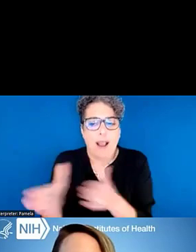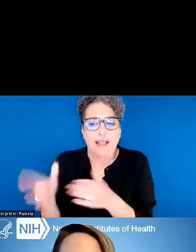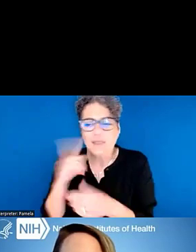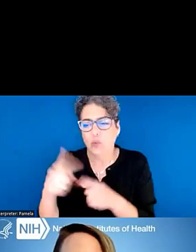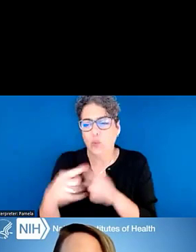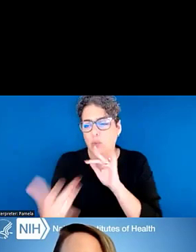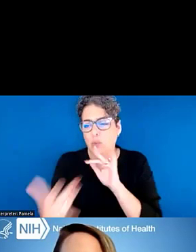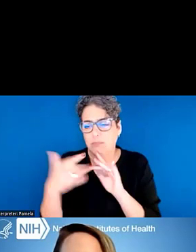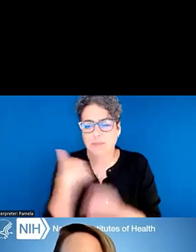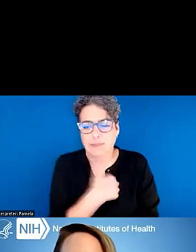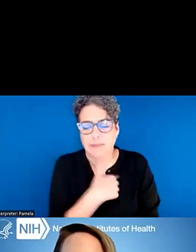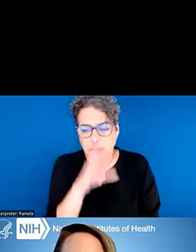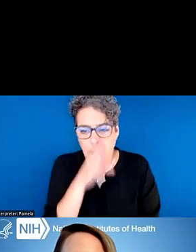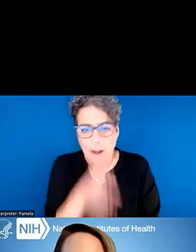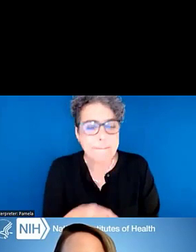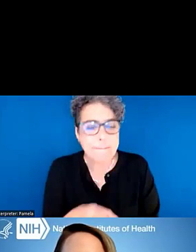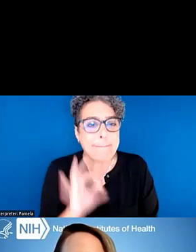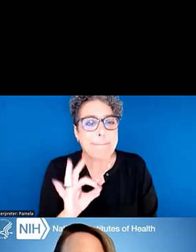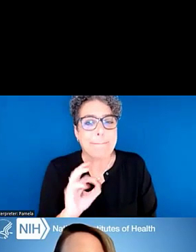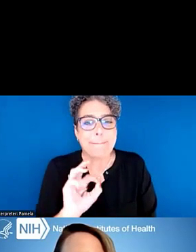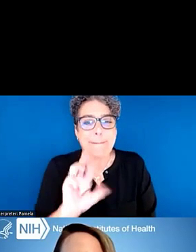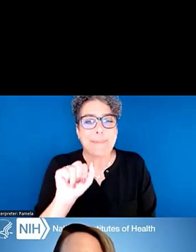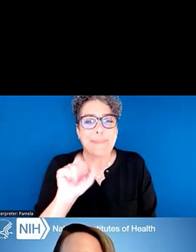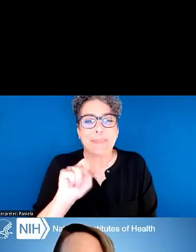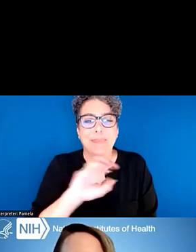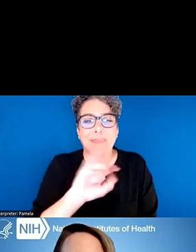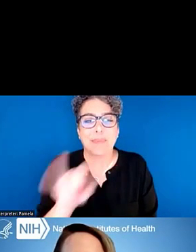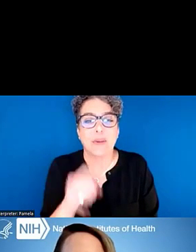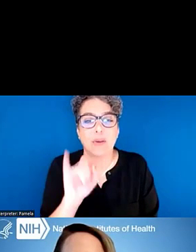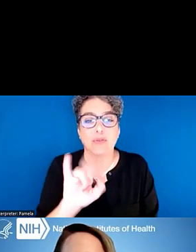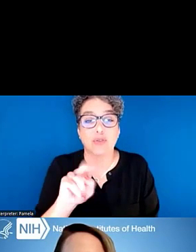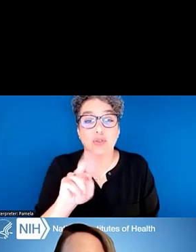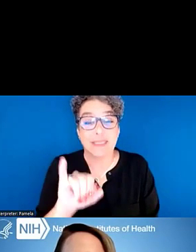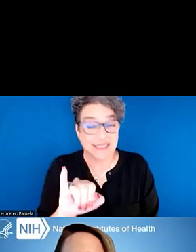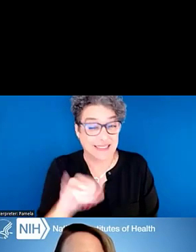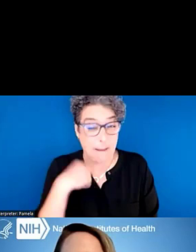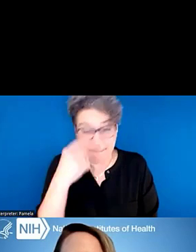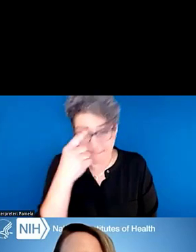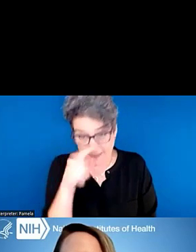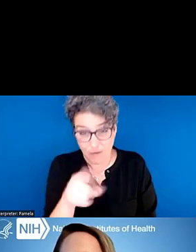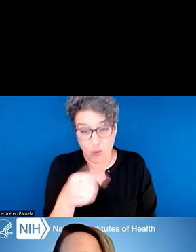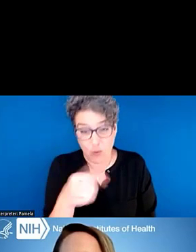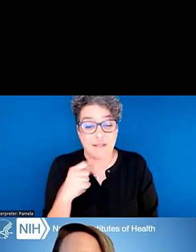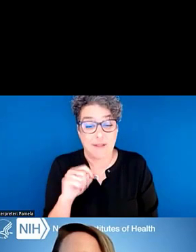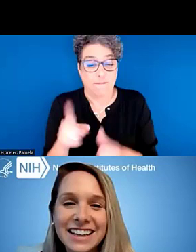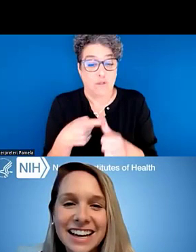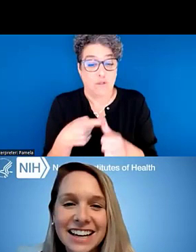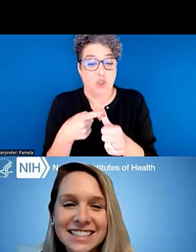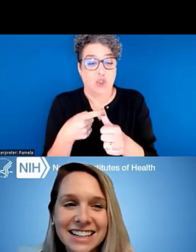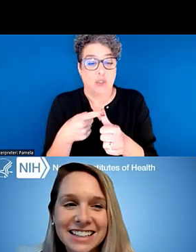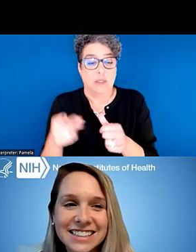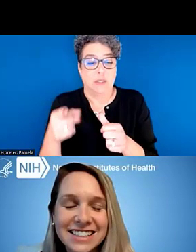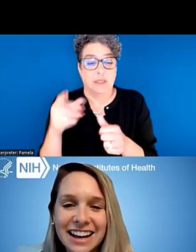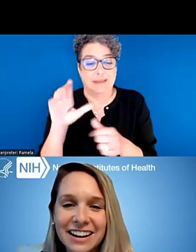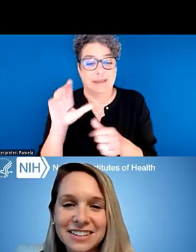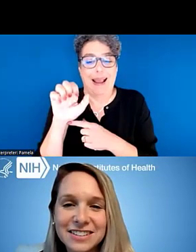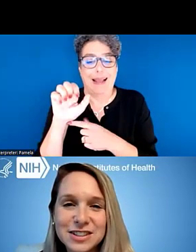So, Ranjini, I believe you have our first case study today.